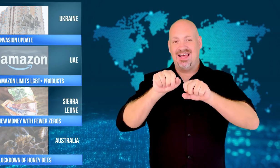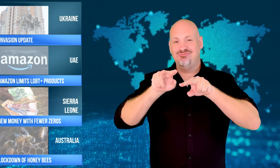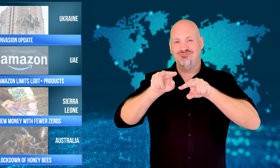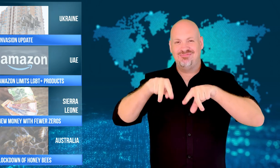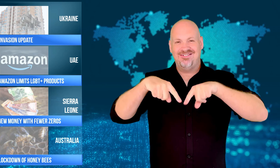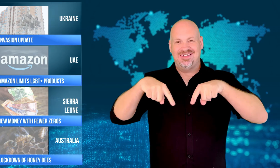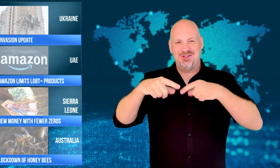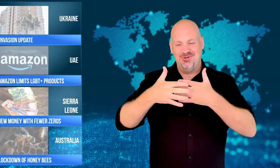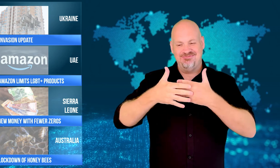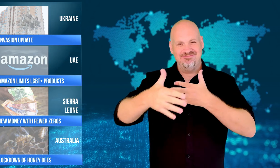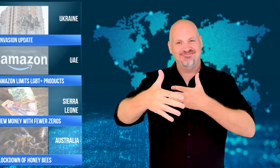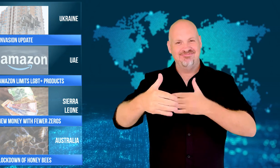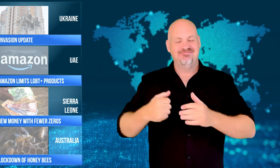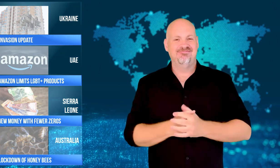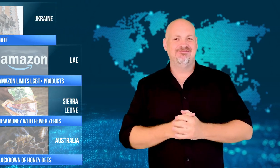to get new video updates!